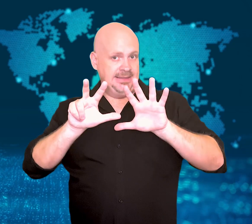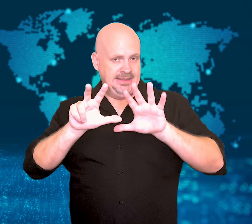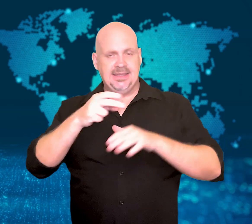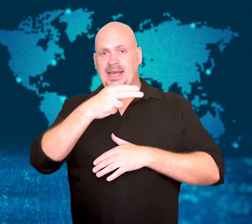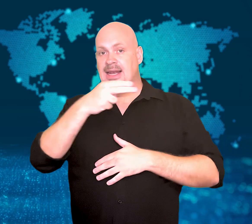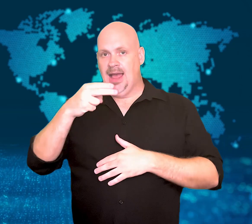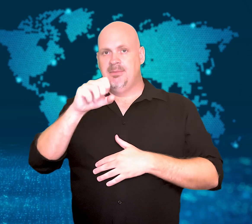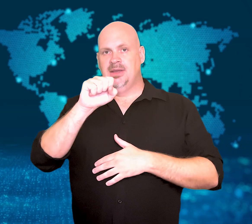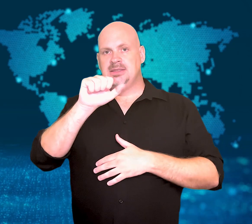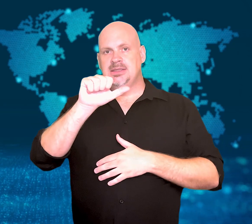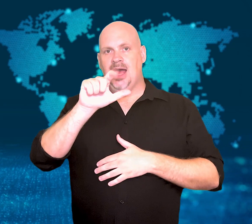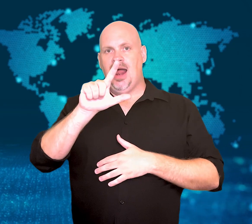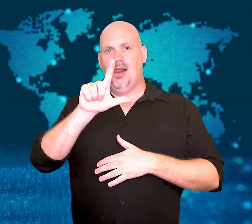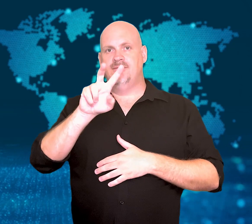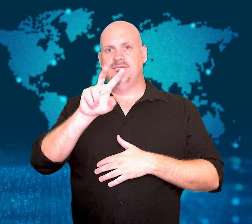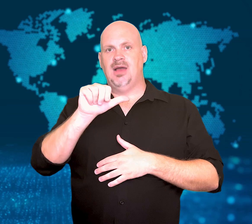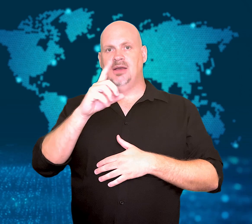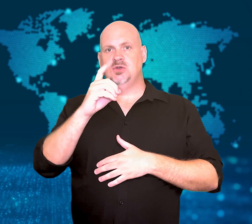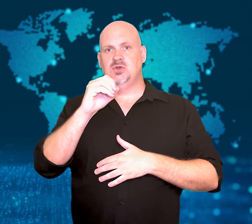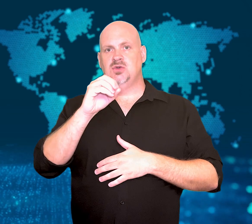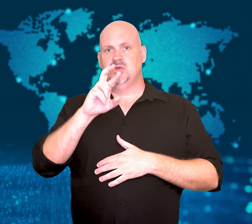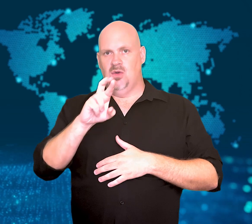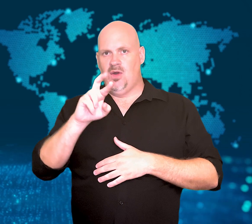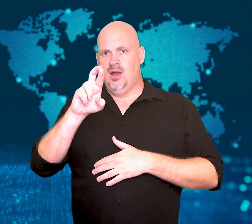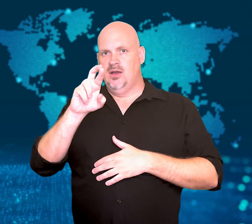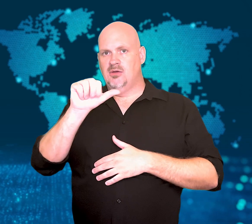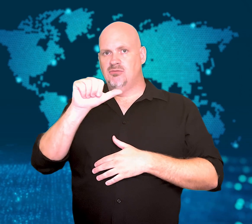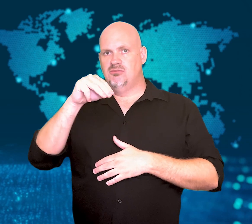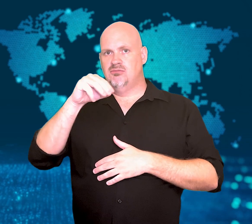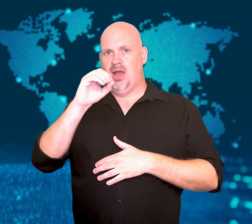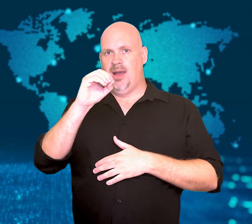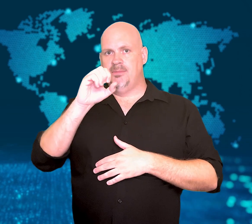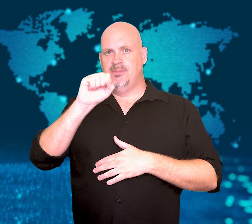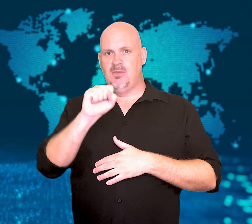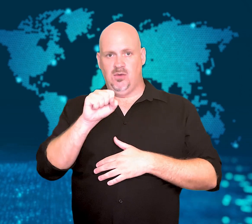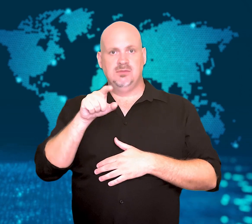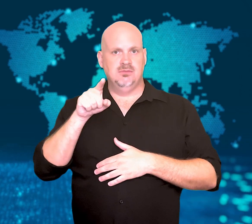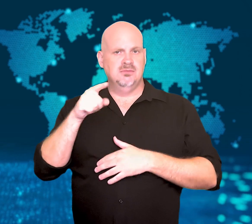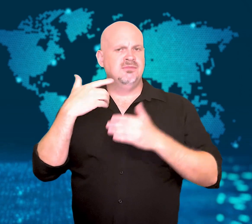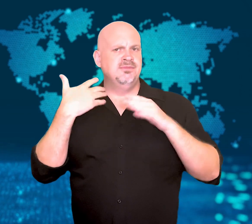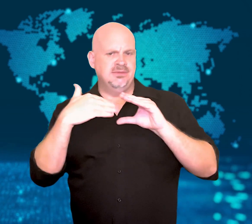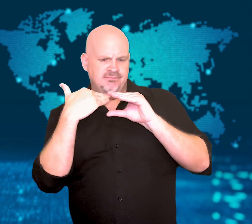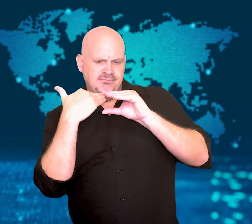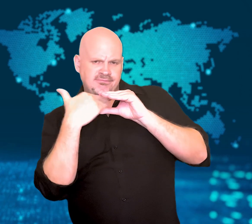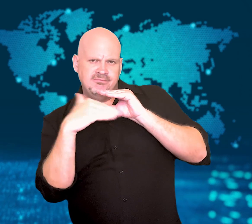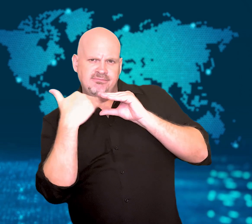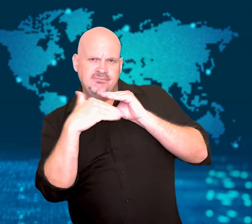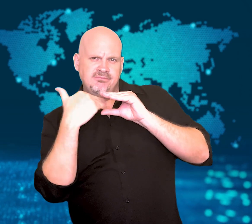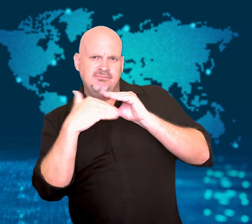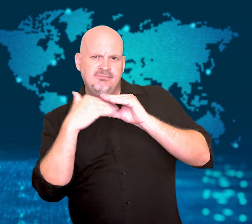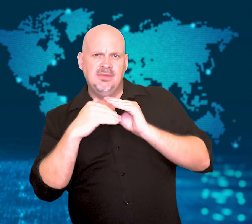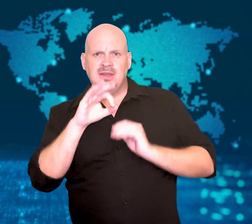as Salvador Ramos sent private Facebook messages to an online friend